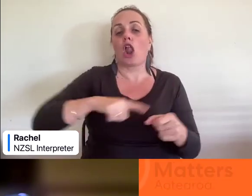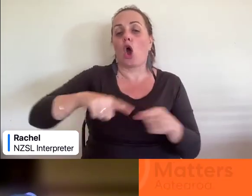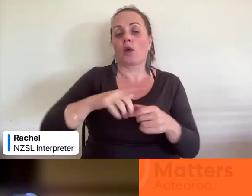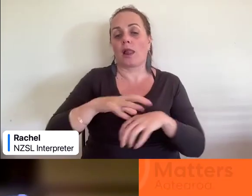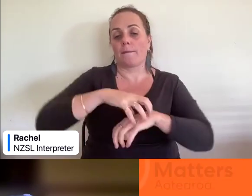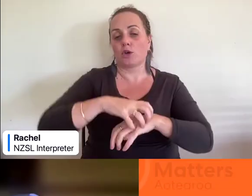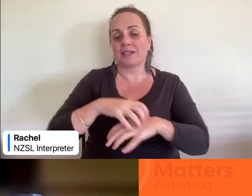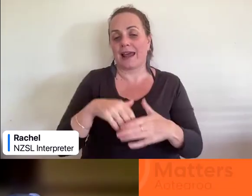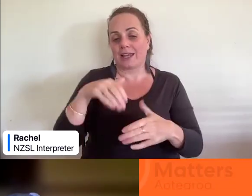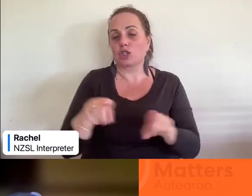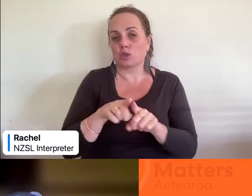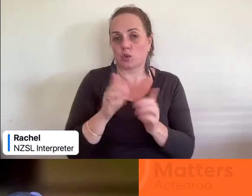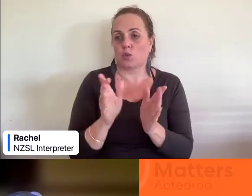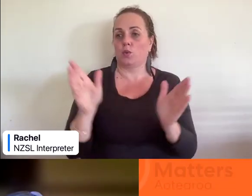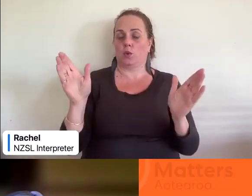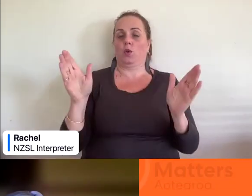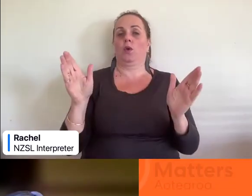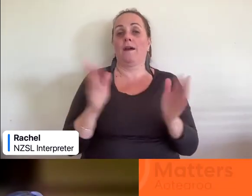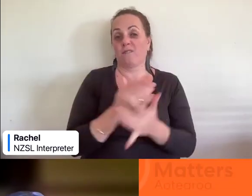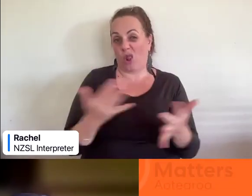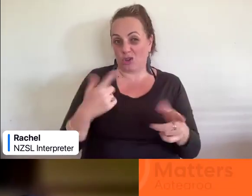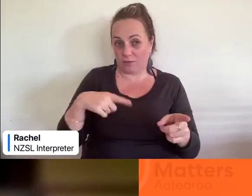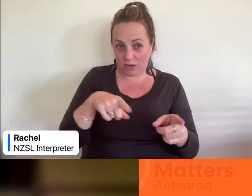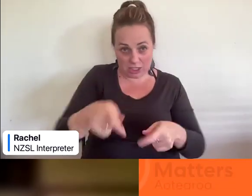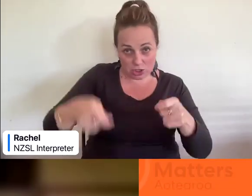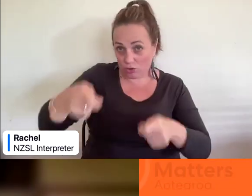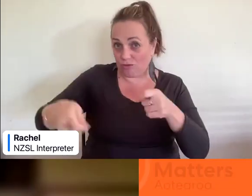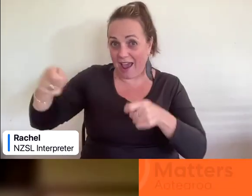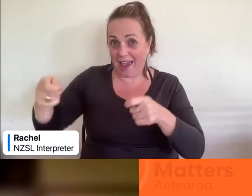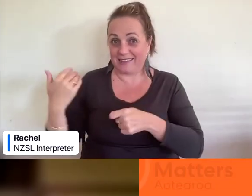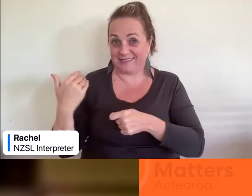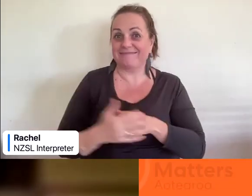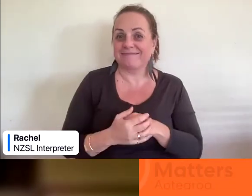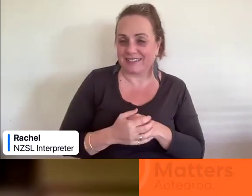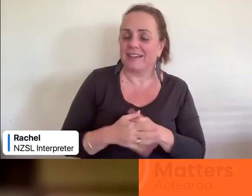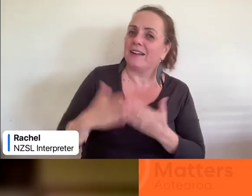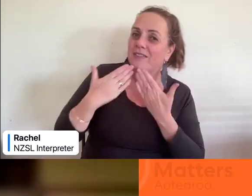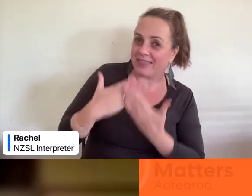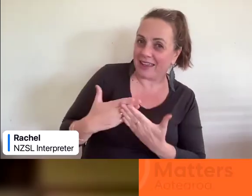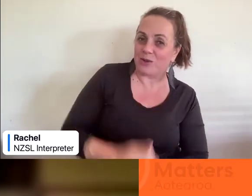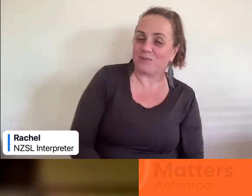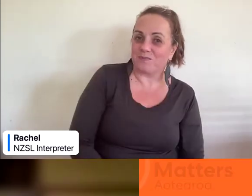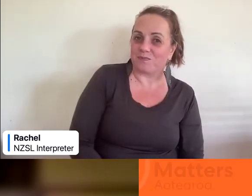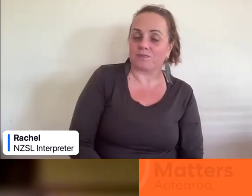reasons that so many of you have been raising on the panel. So thank you for that. And also,